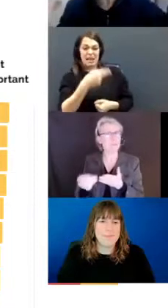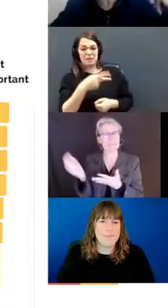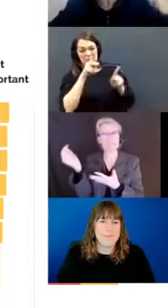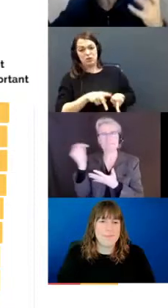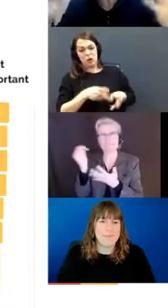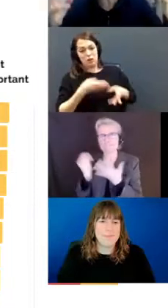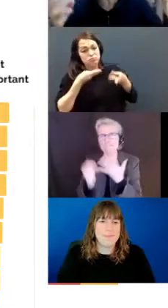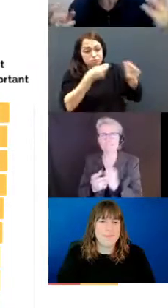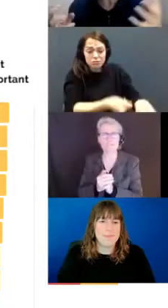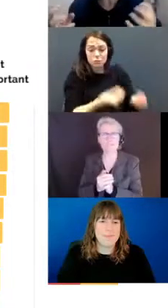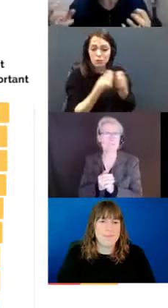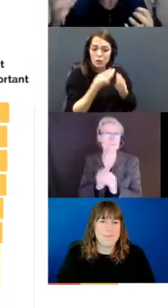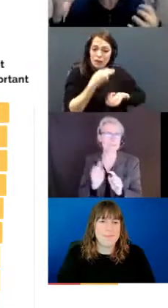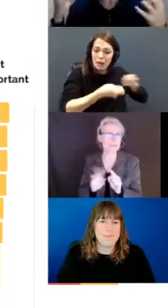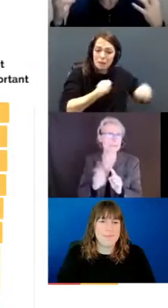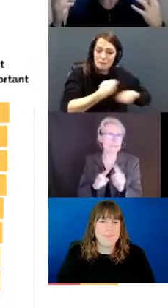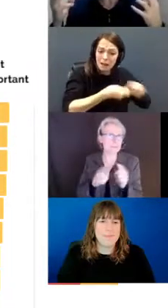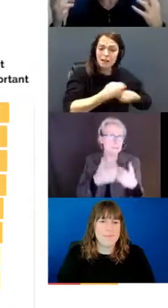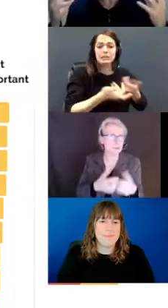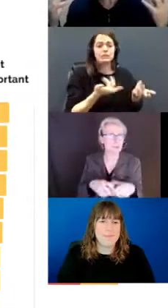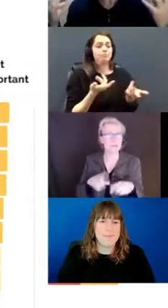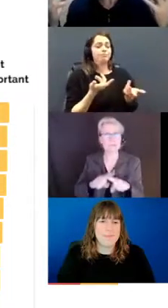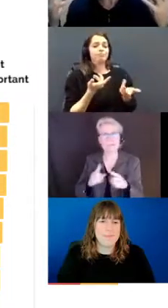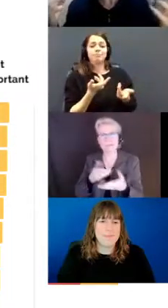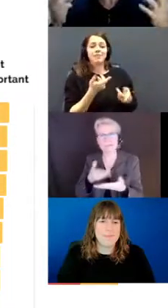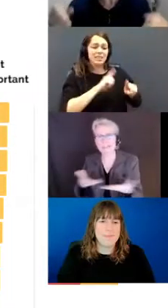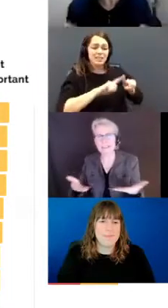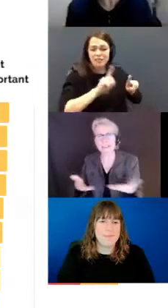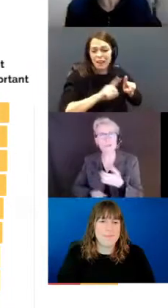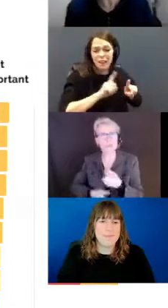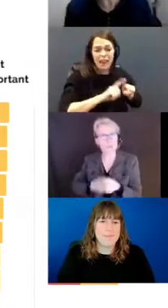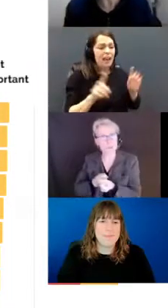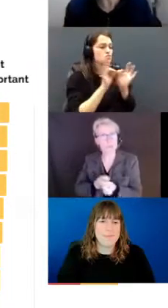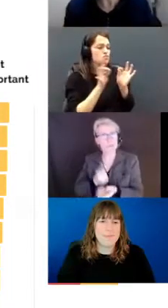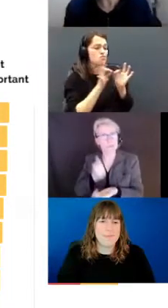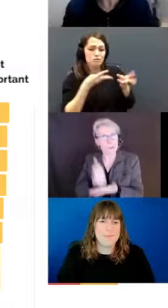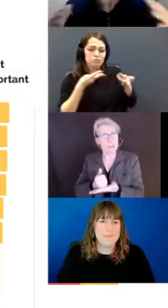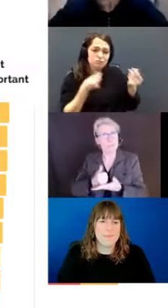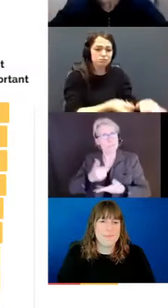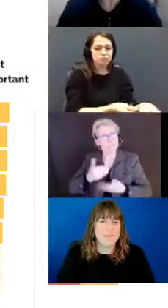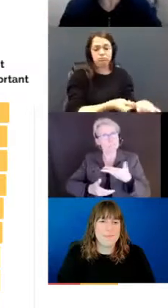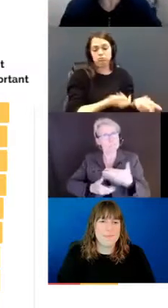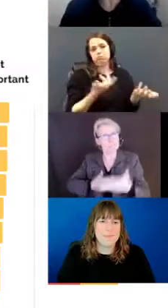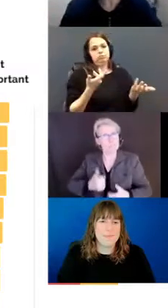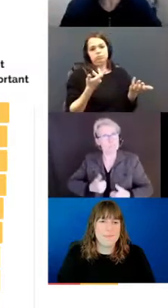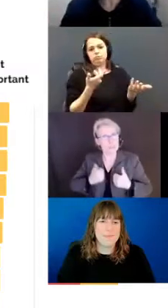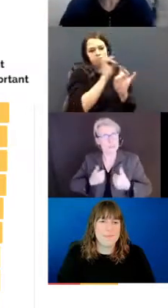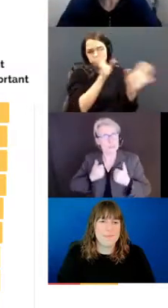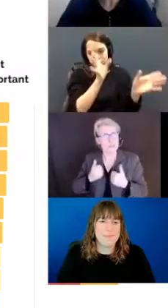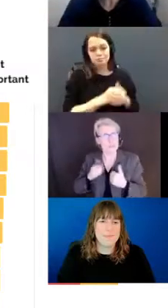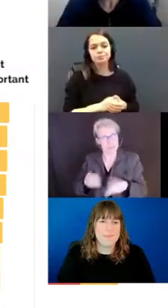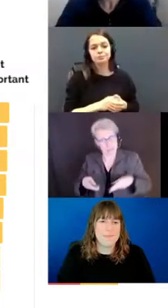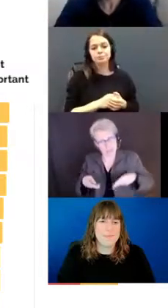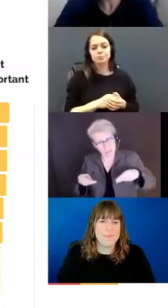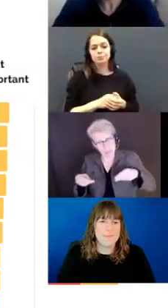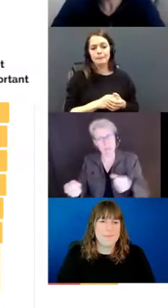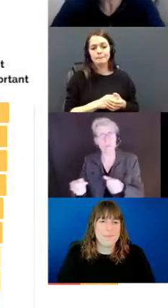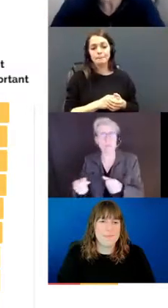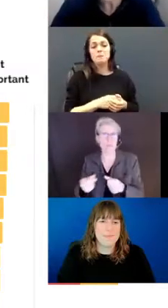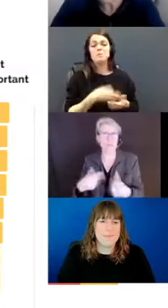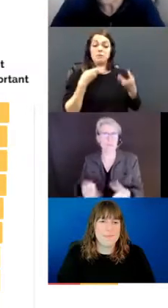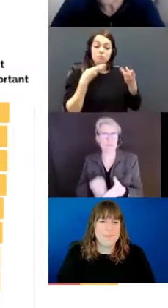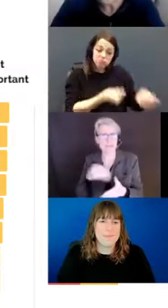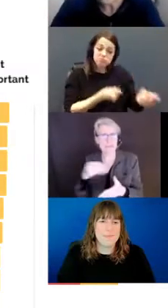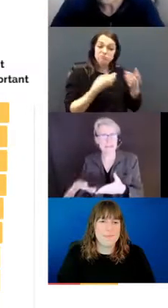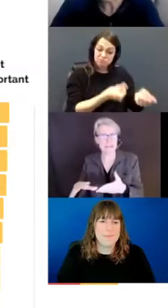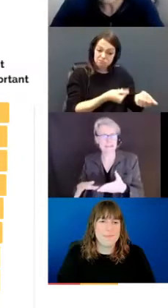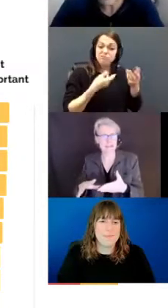costs that are so financially crippling those should be covered it should be equitable and fair